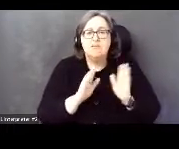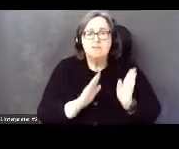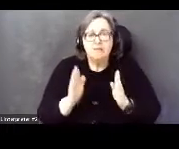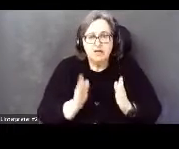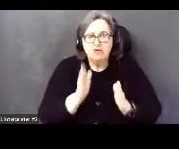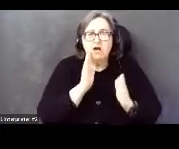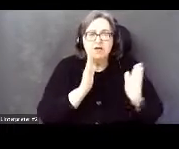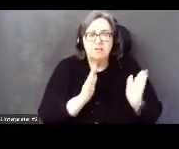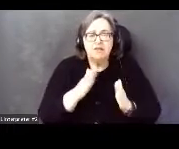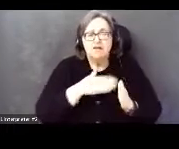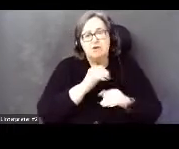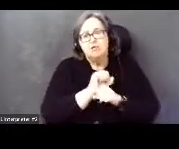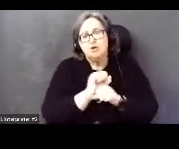and do some homework ahead of time.